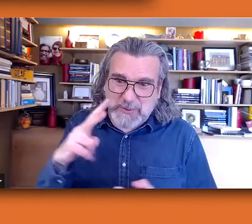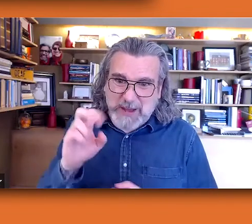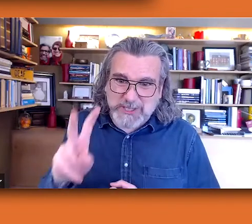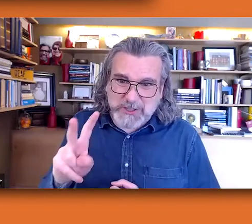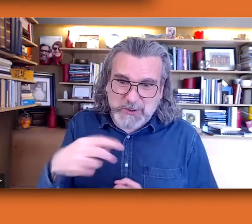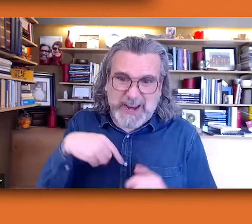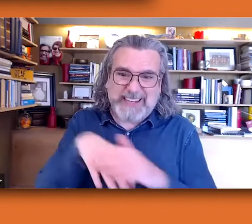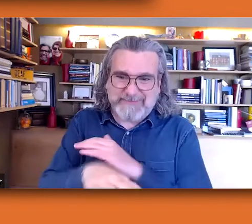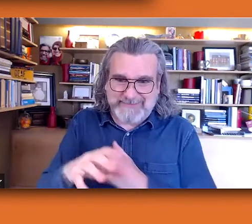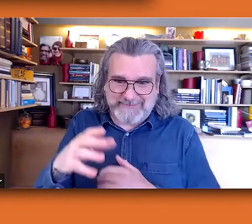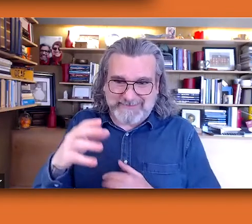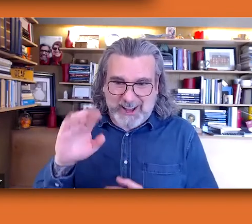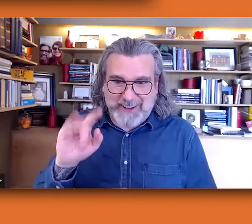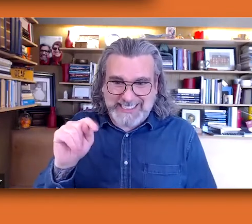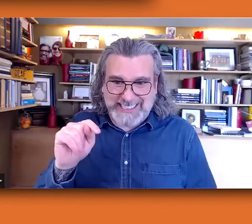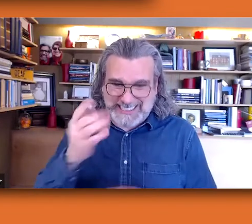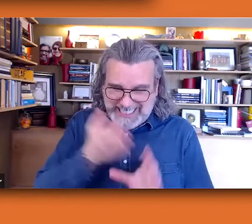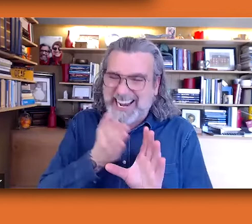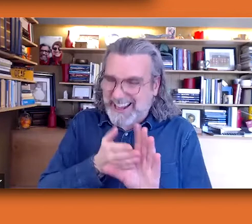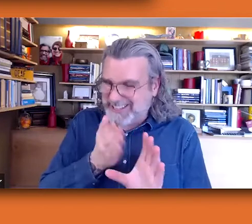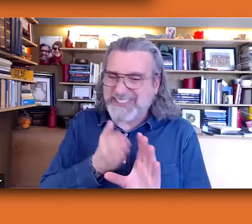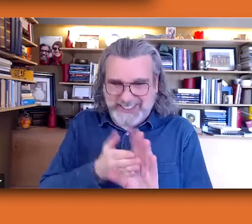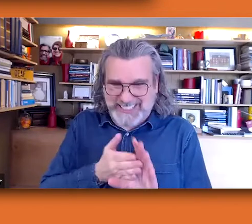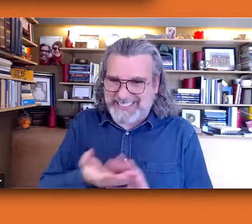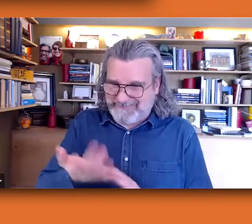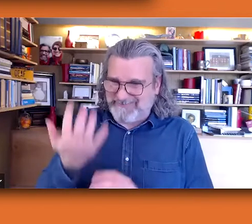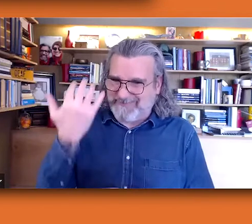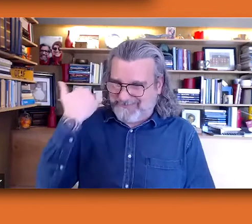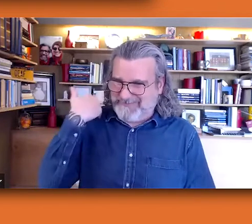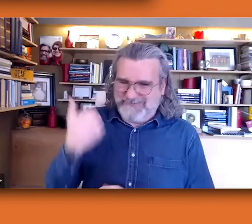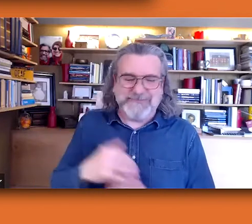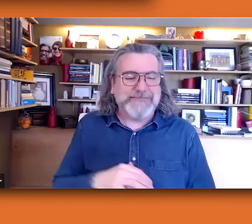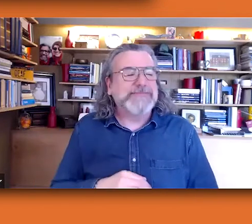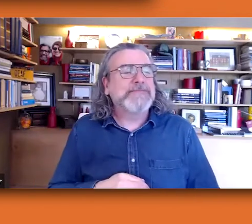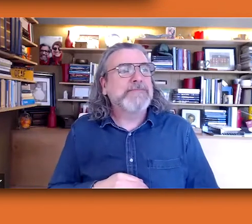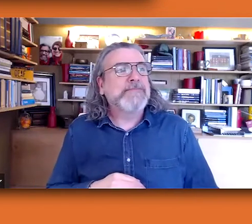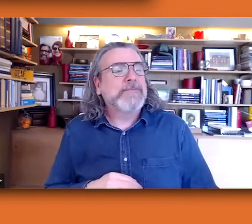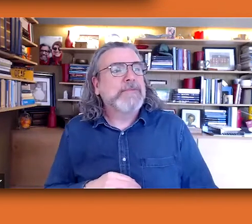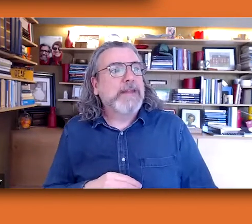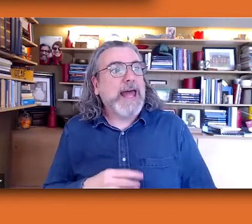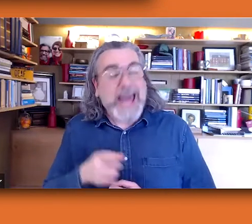in 2002 when I came to RIT, yes, in Psychology.